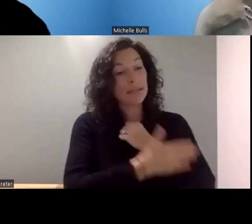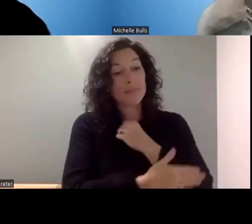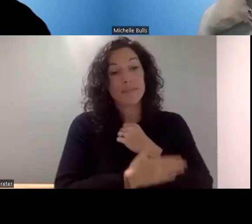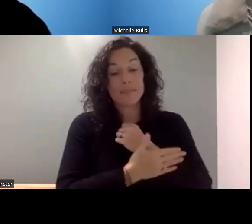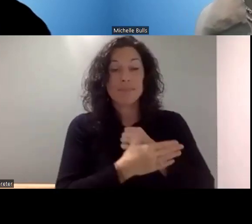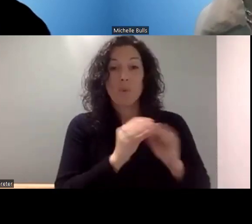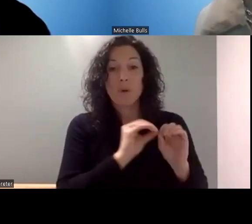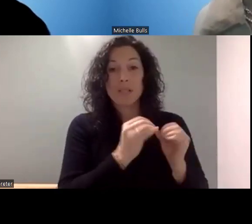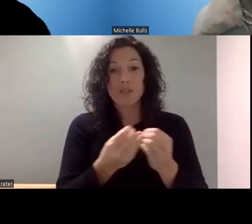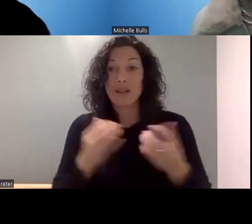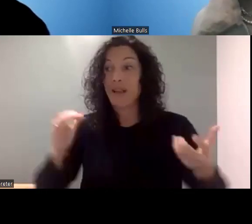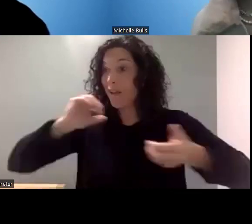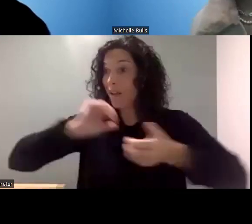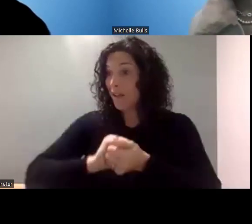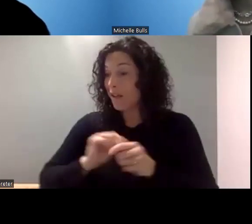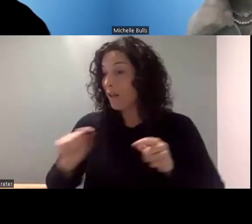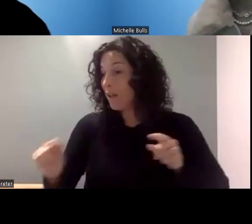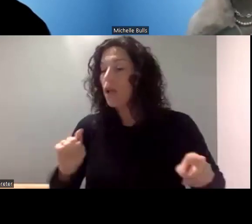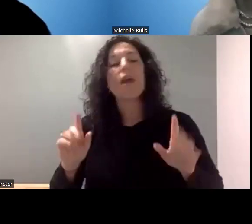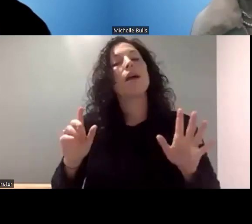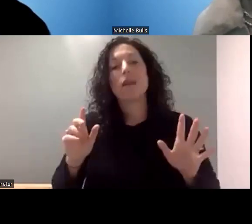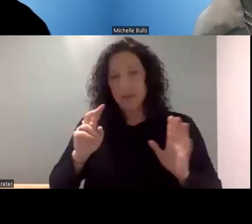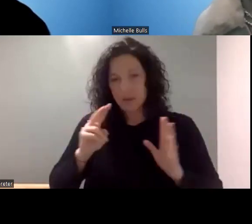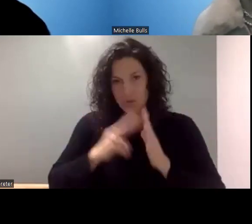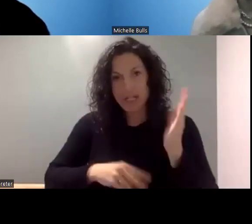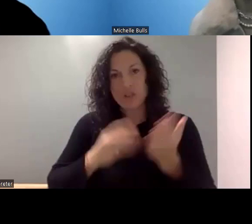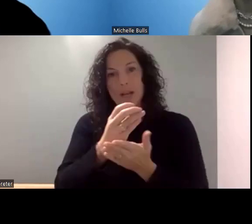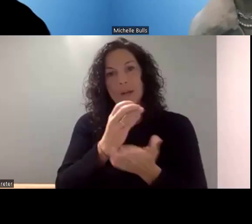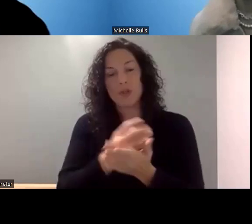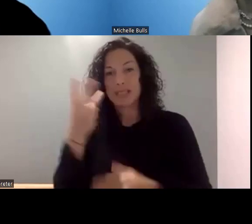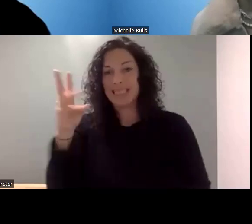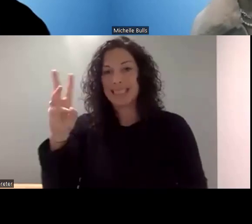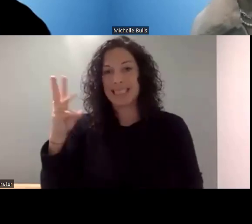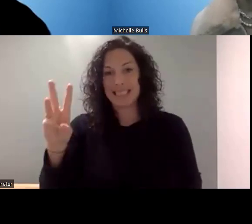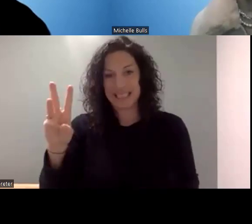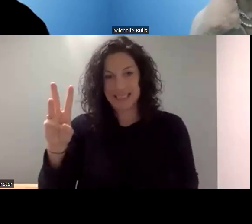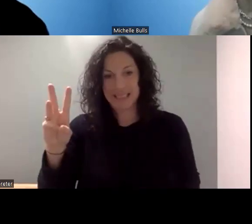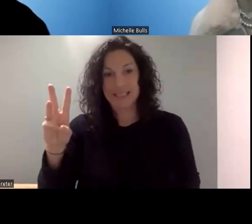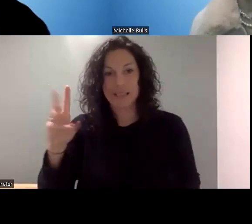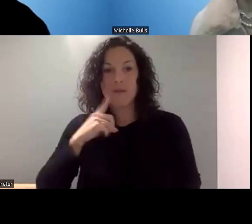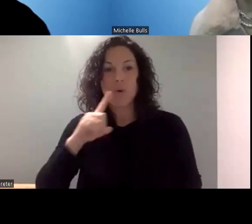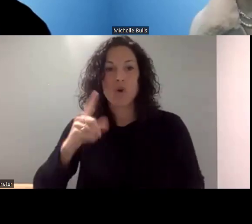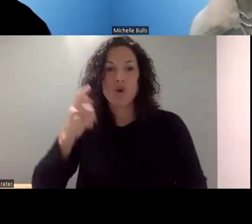I suggest you read chapter 16 of the grants policy statement,